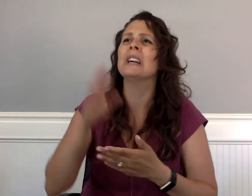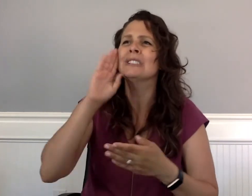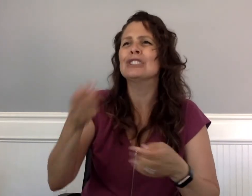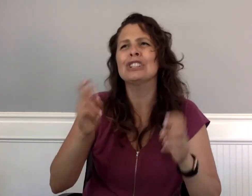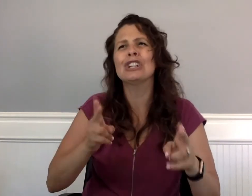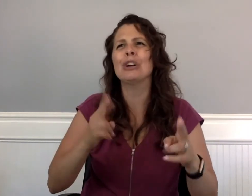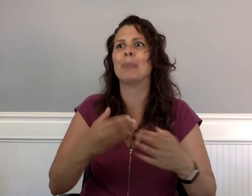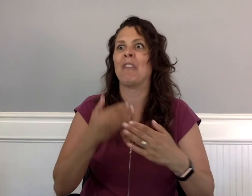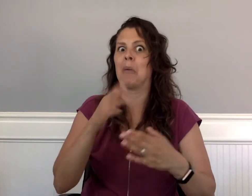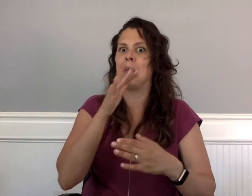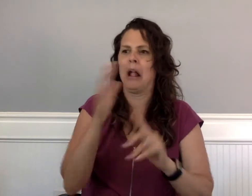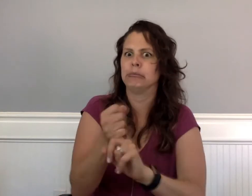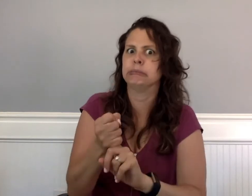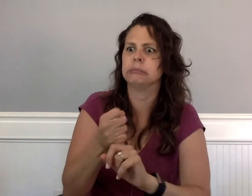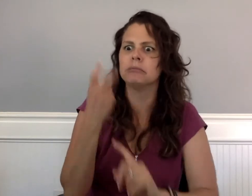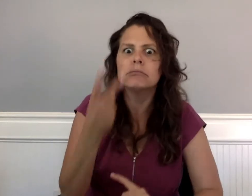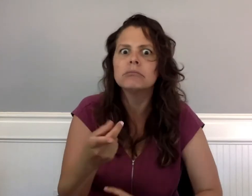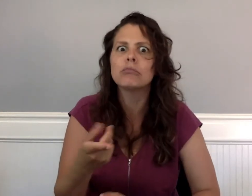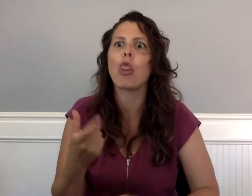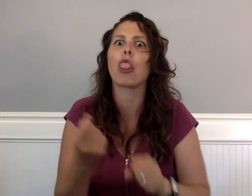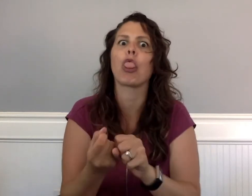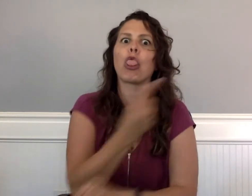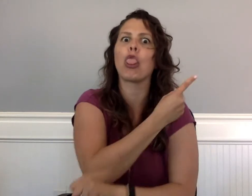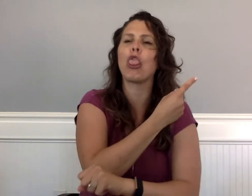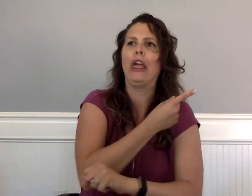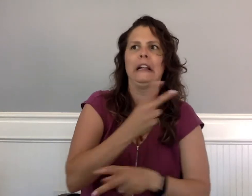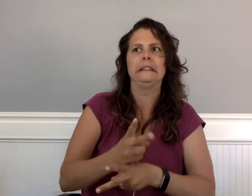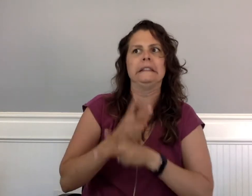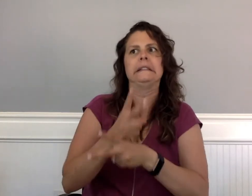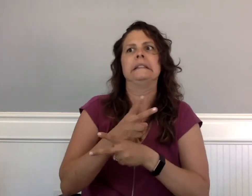Yes, I realize you must hurry before your mother has you doing chores.